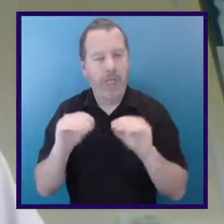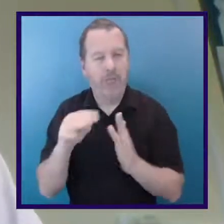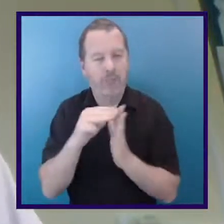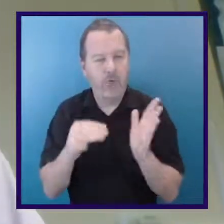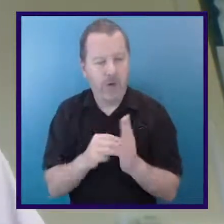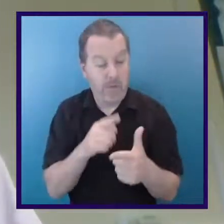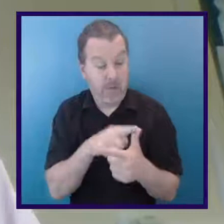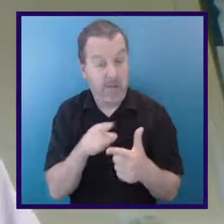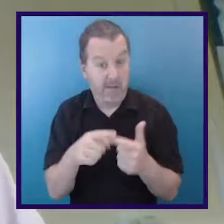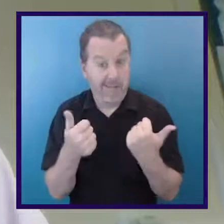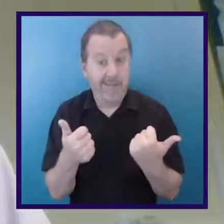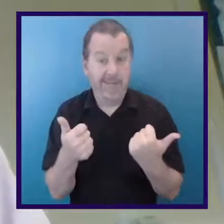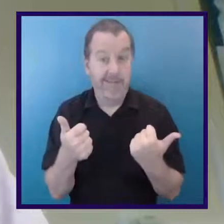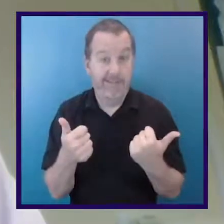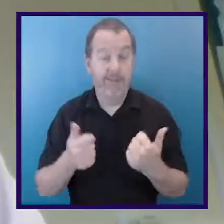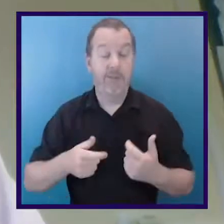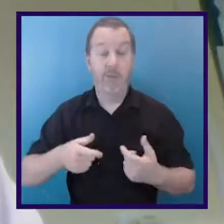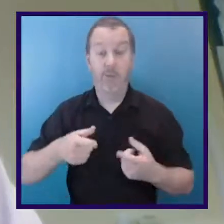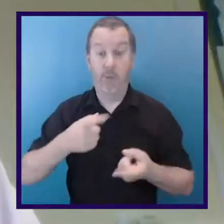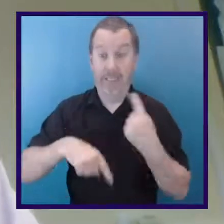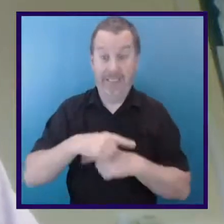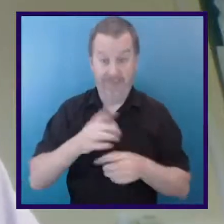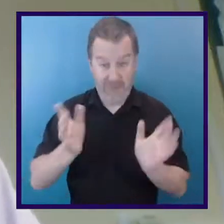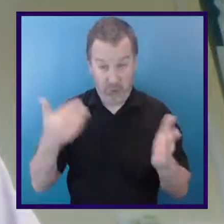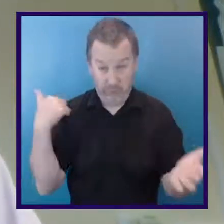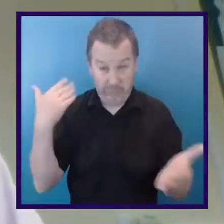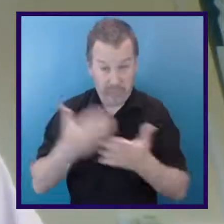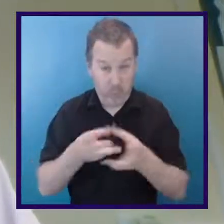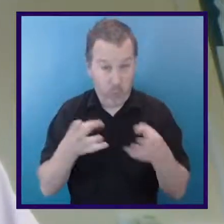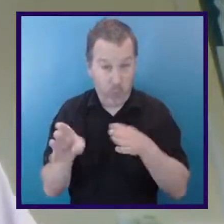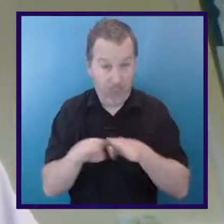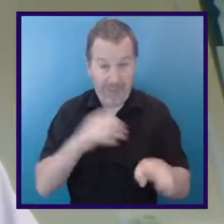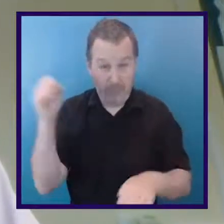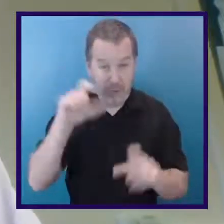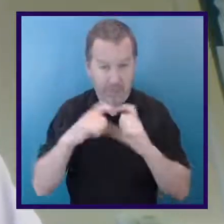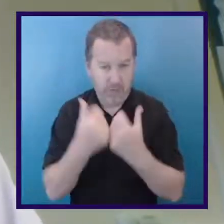So you know we have had a great opportunity to work with the British Council.